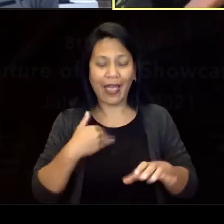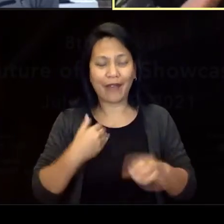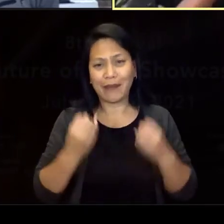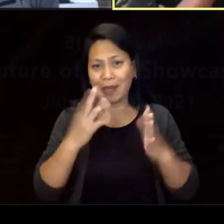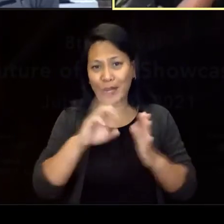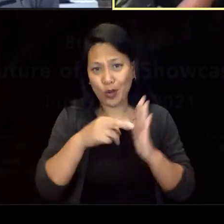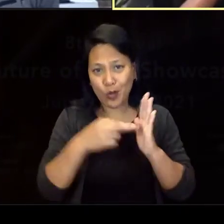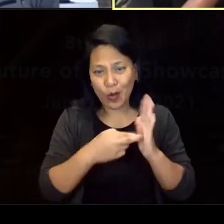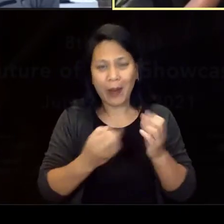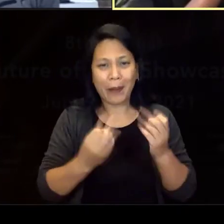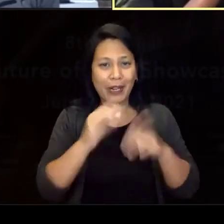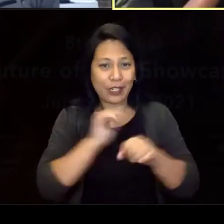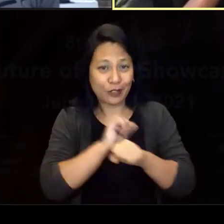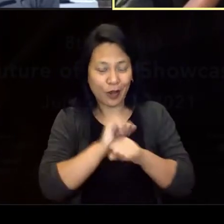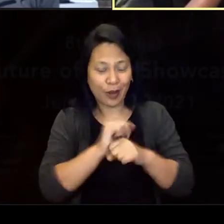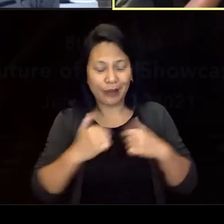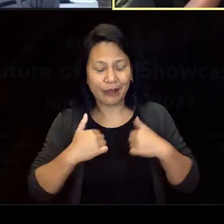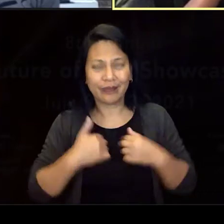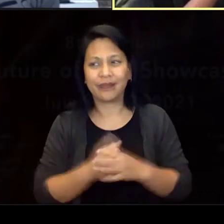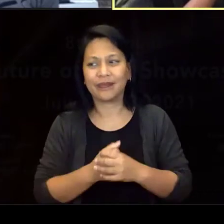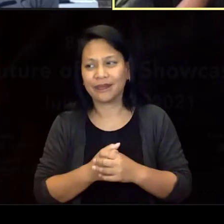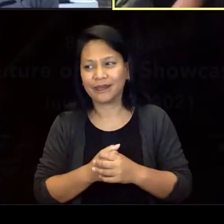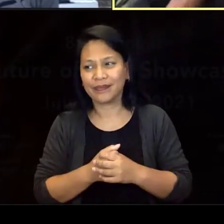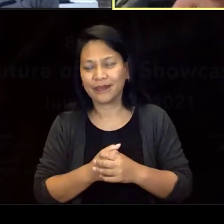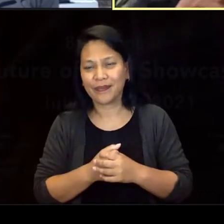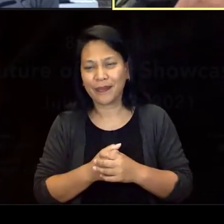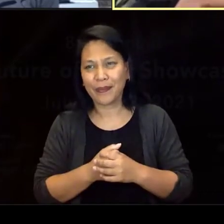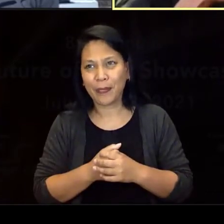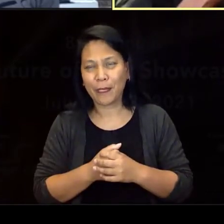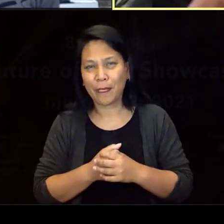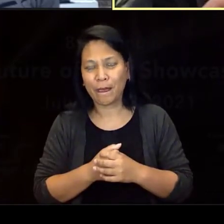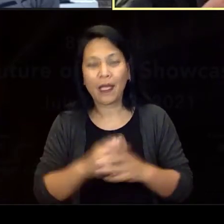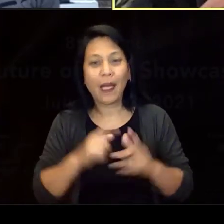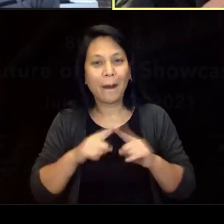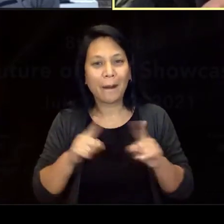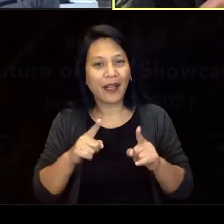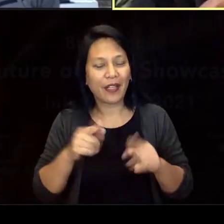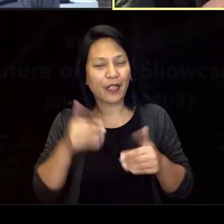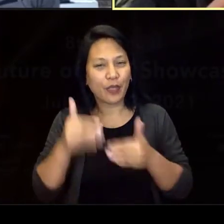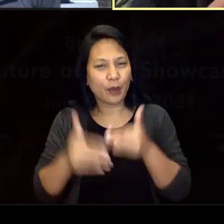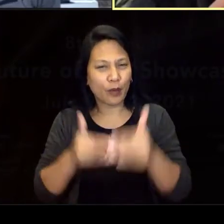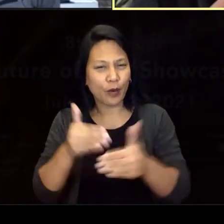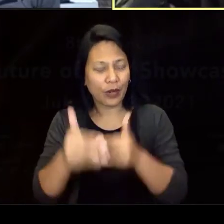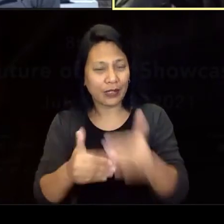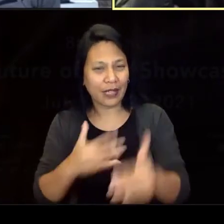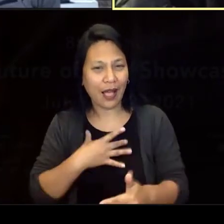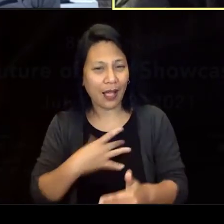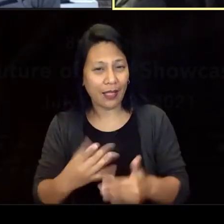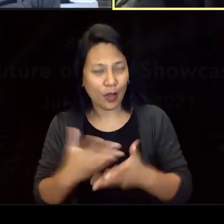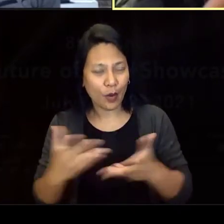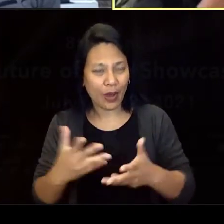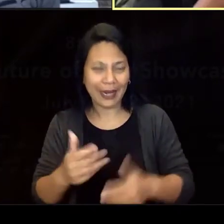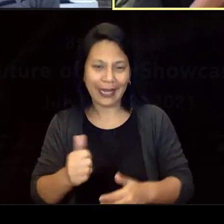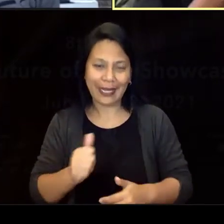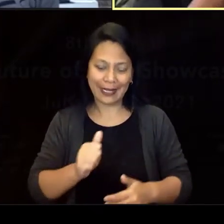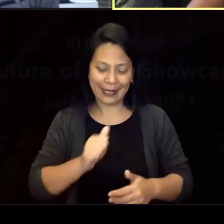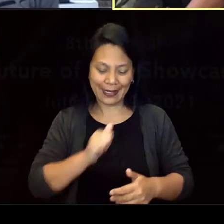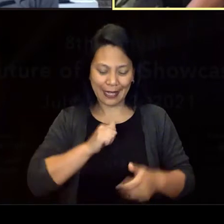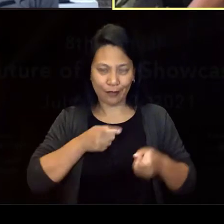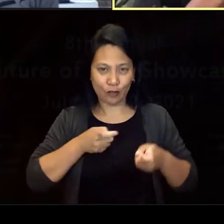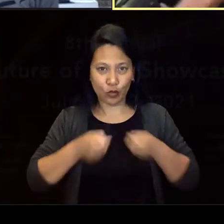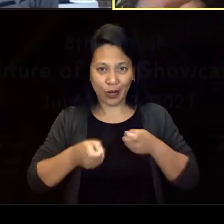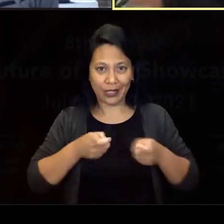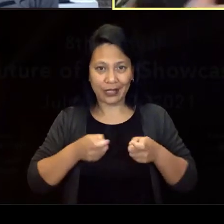But yeah, what I like about the process is that there's a lot of self-directed, training.